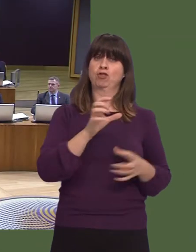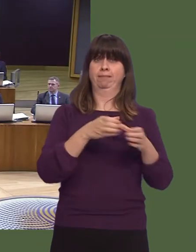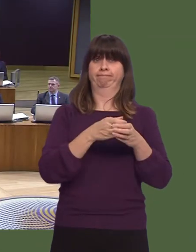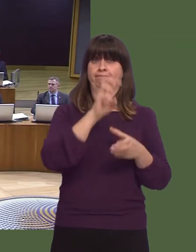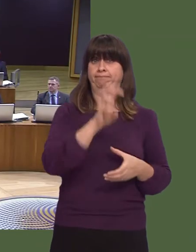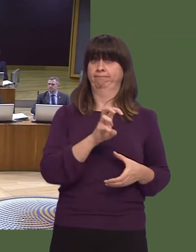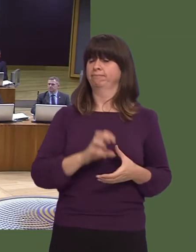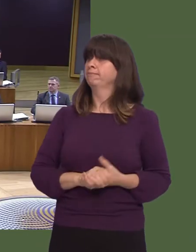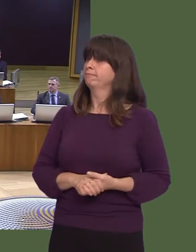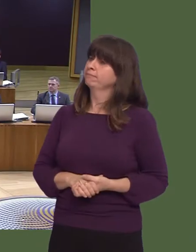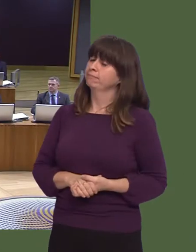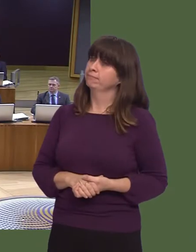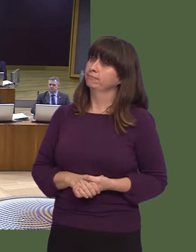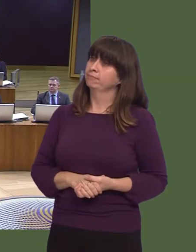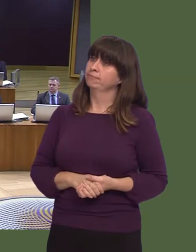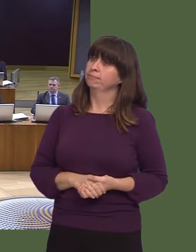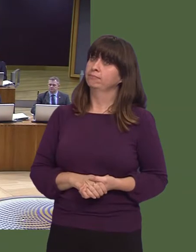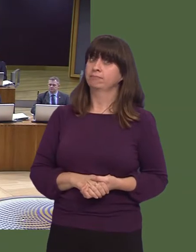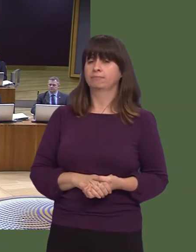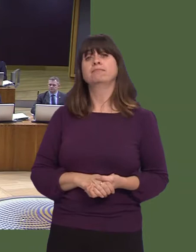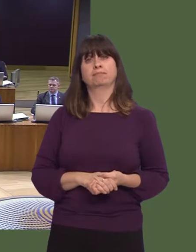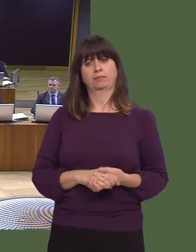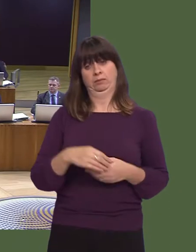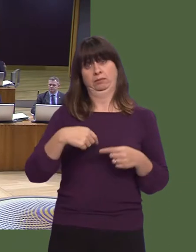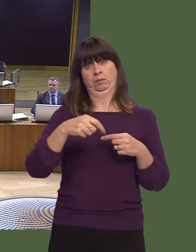Leanne Wood AM: Diolch, Llywydd. In the next week, we're expecting a vote to convene a